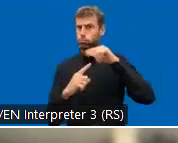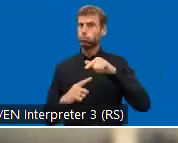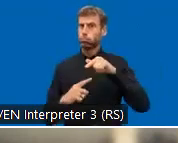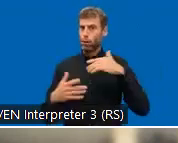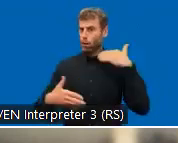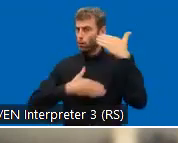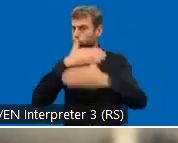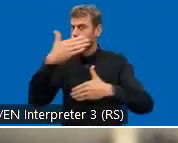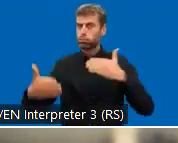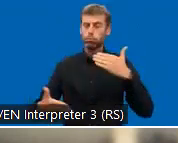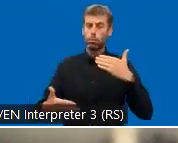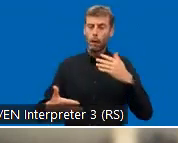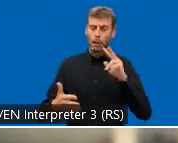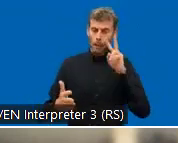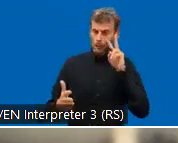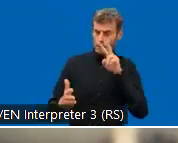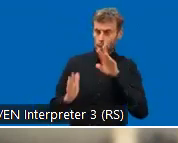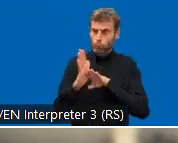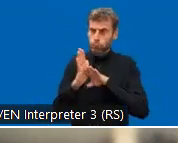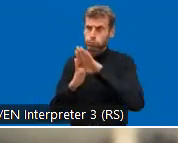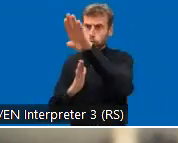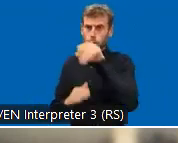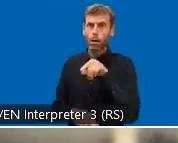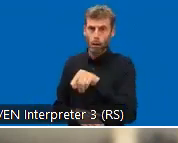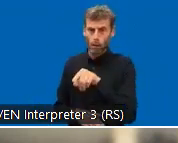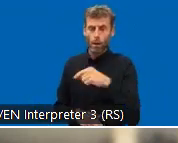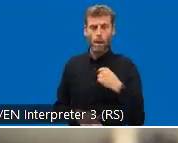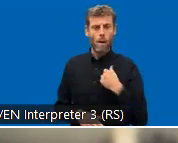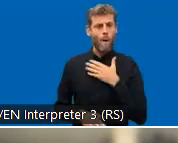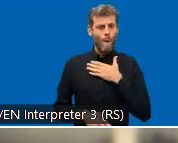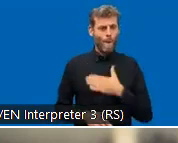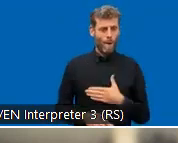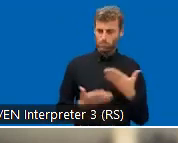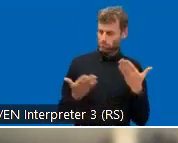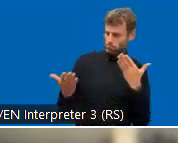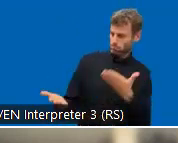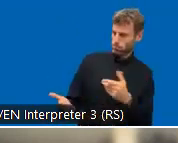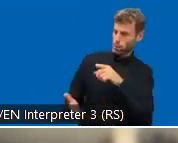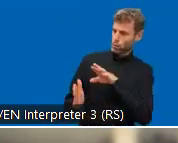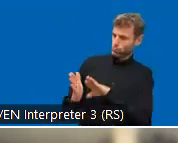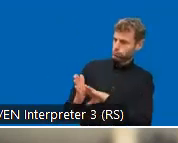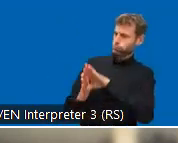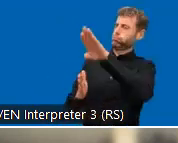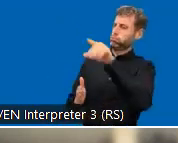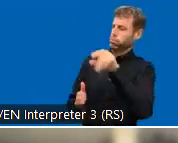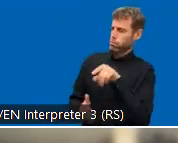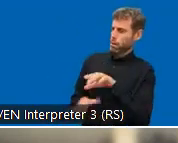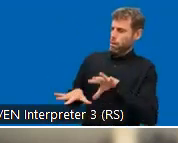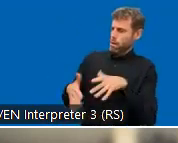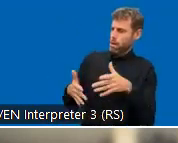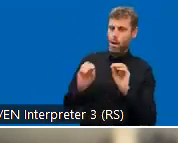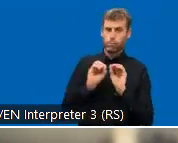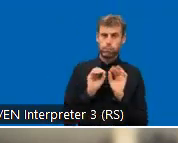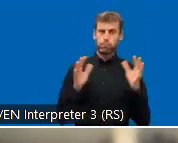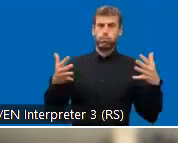So I am here for all of your questions about IAAP and the EU, memberships, certifications,